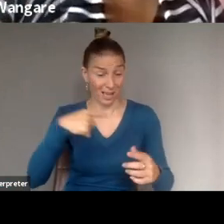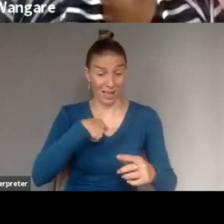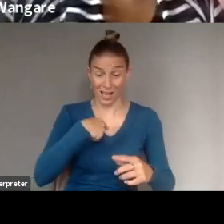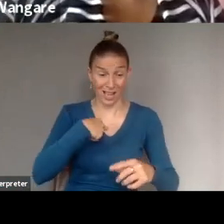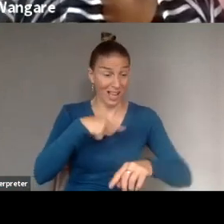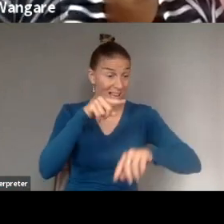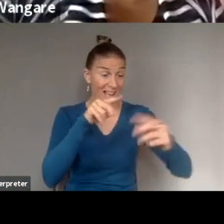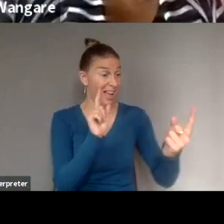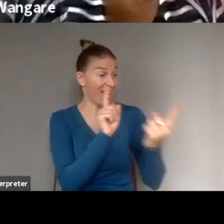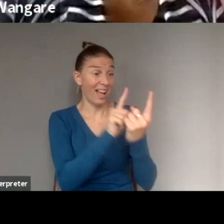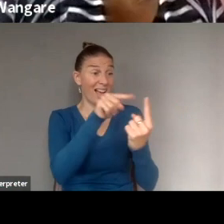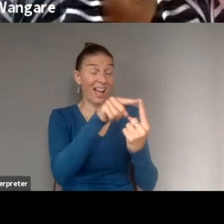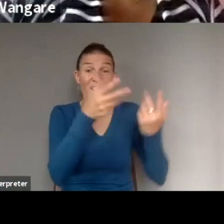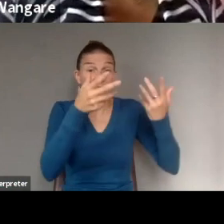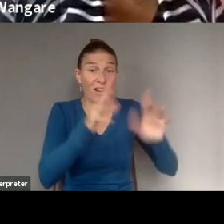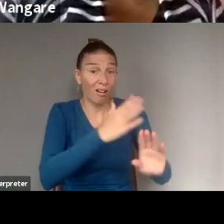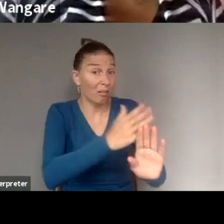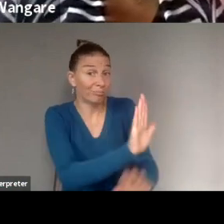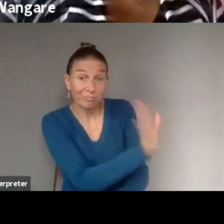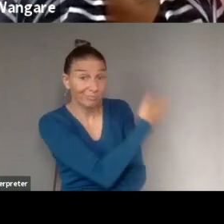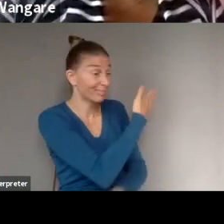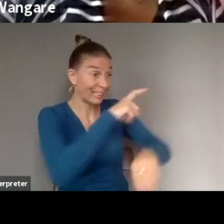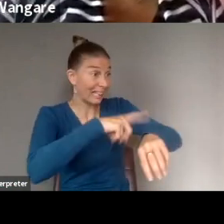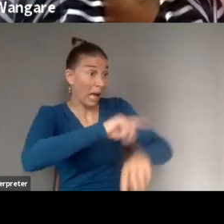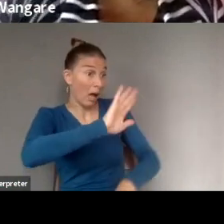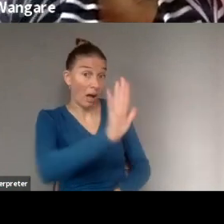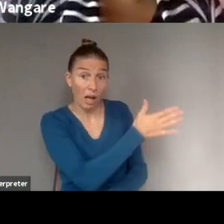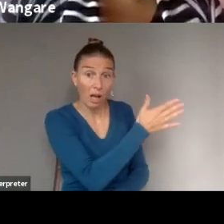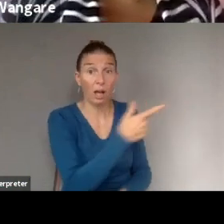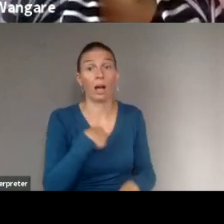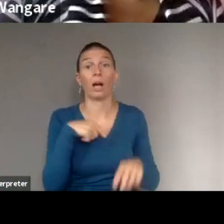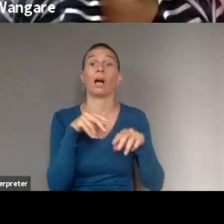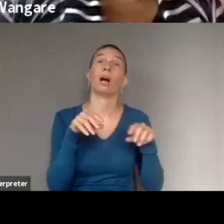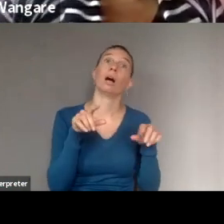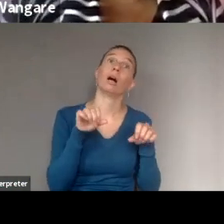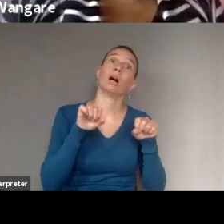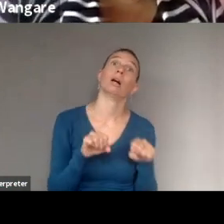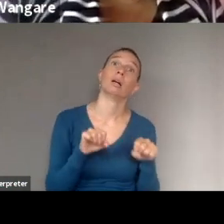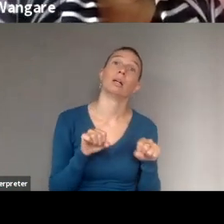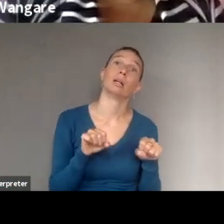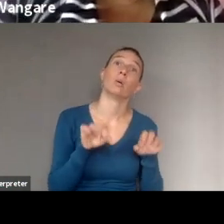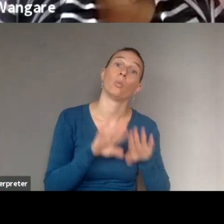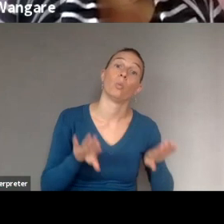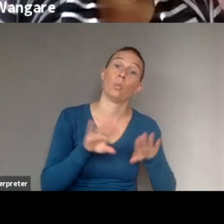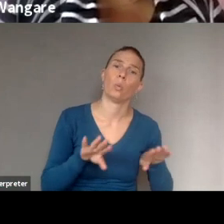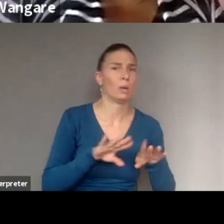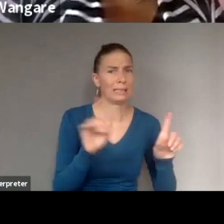with which other district near me is sitting next so that I can go there. And in the process people are using a lot of money on transport,